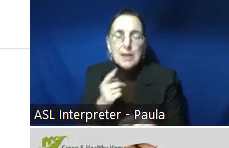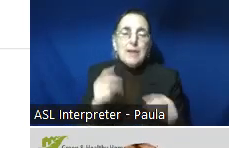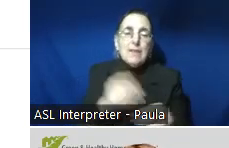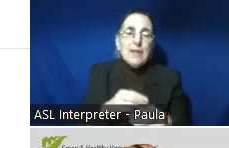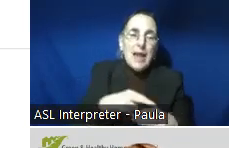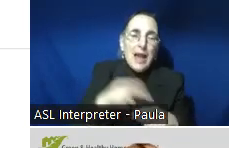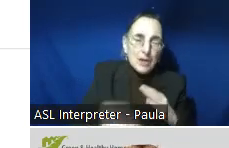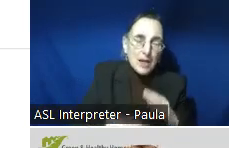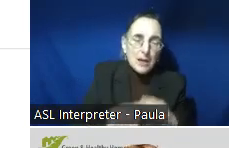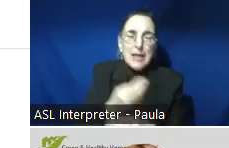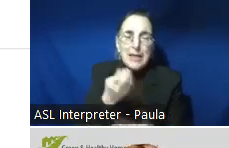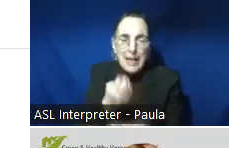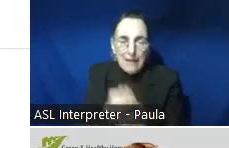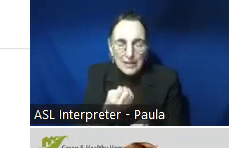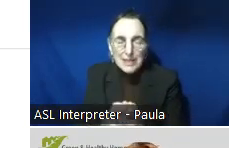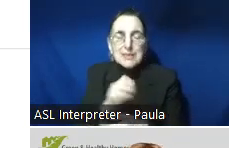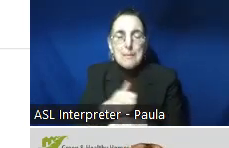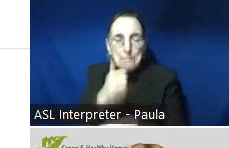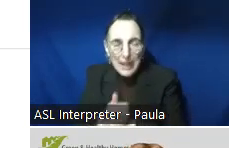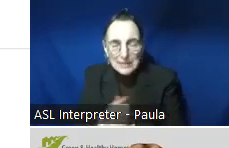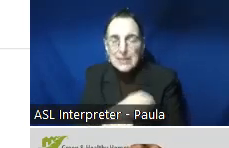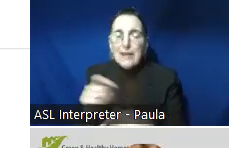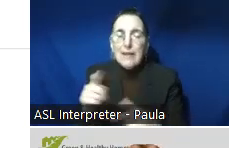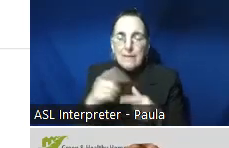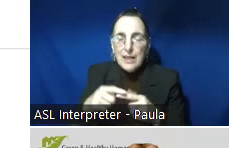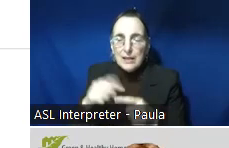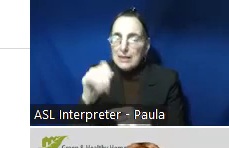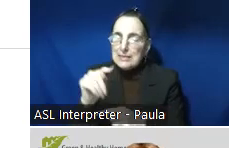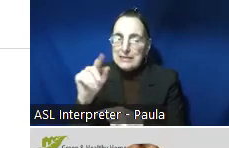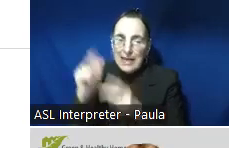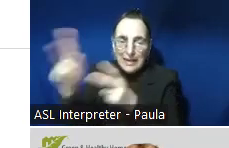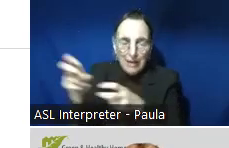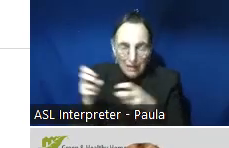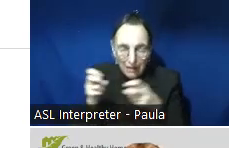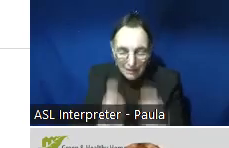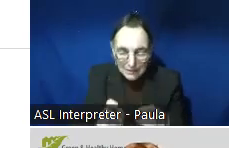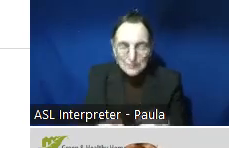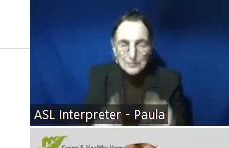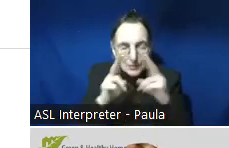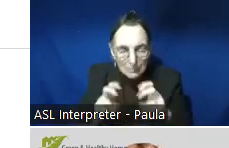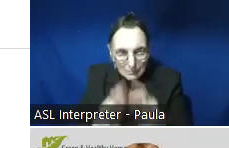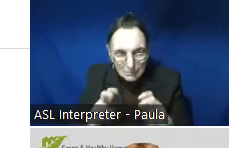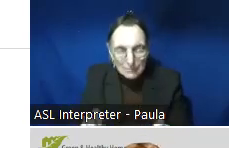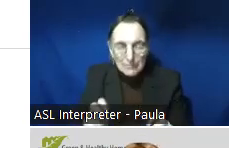And we take that data and we assess that data, the patient data, for those outcomes